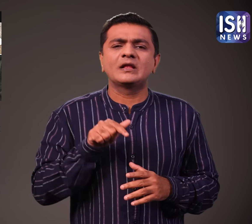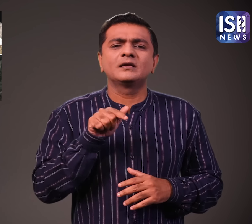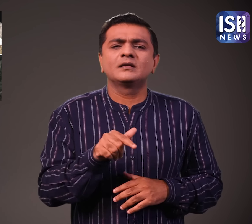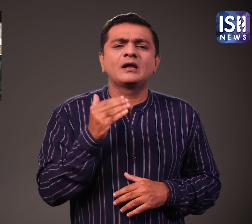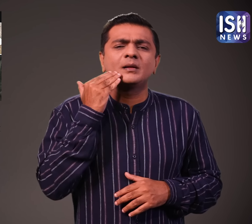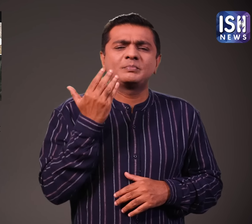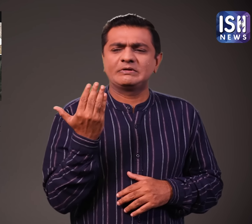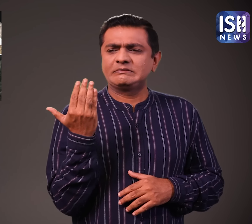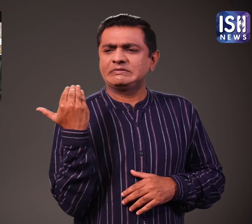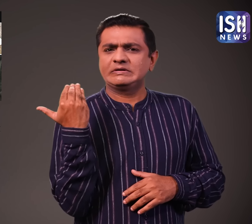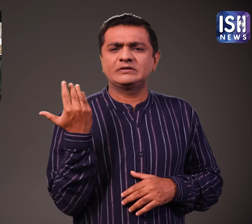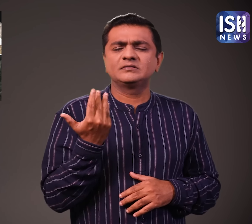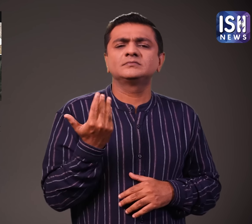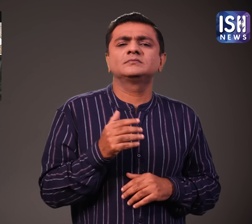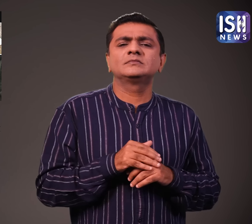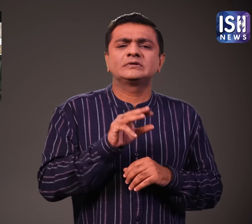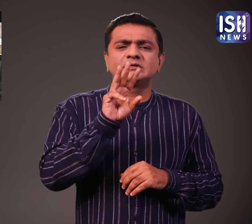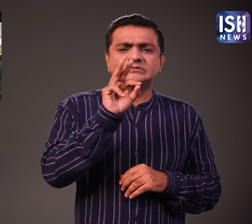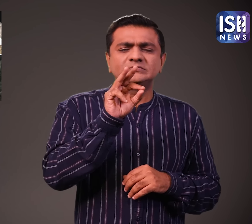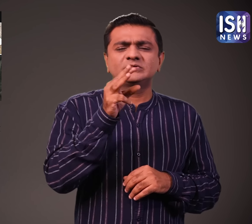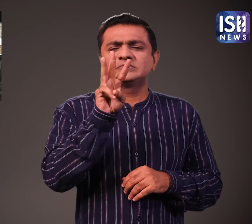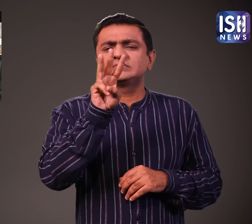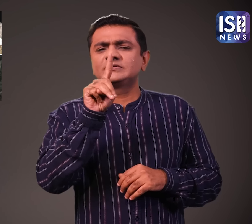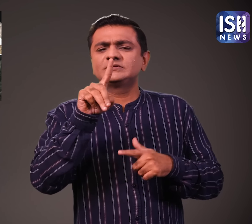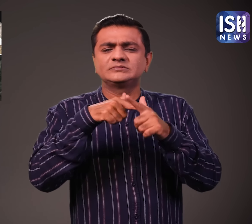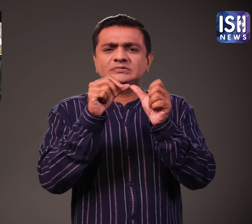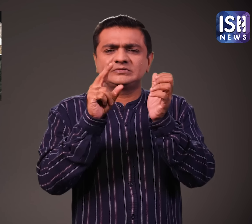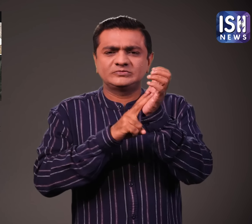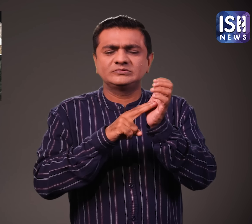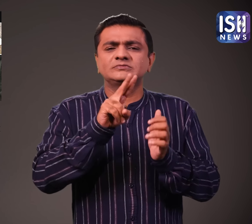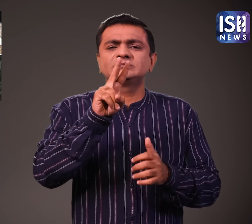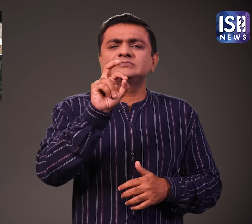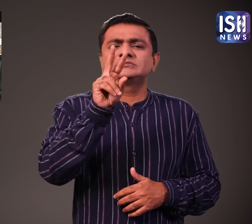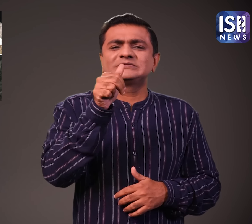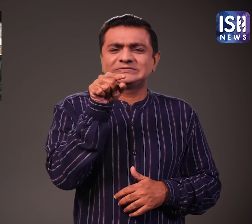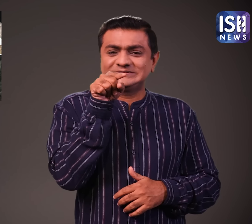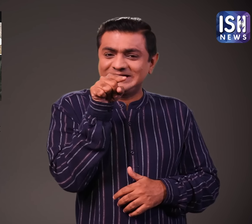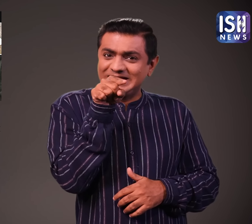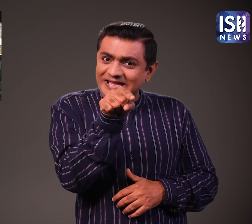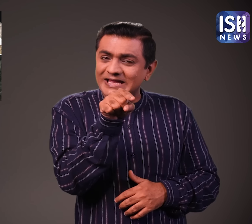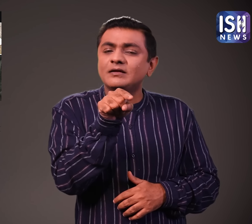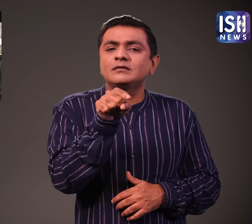On 30th January and 31st January 2026,